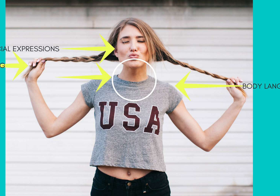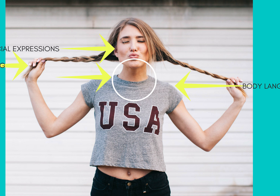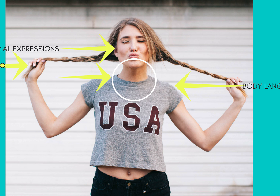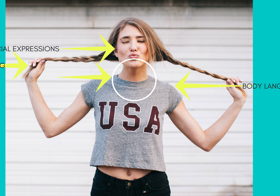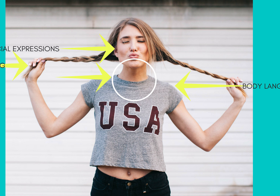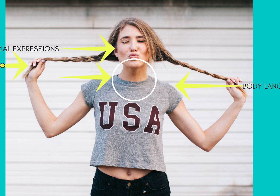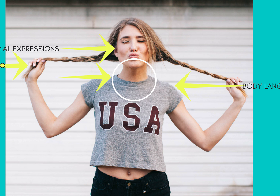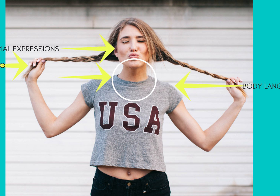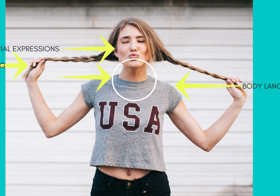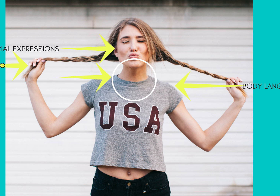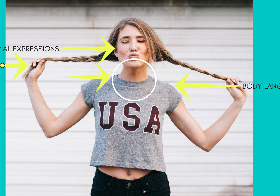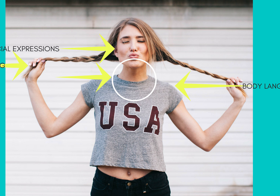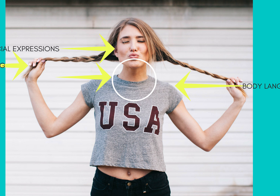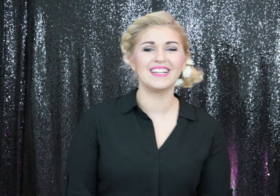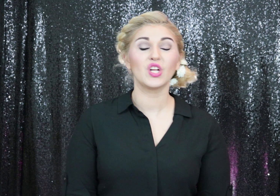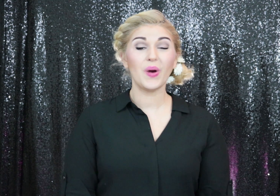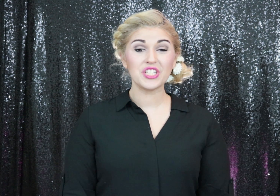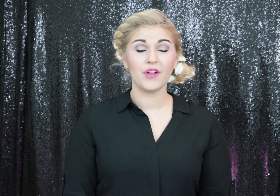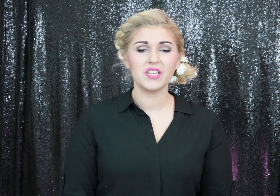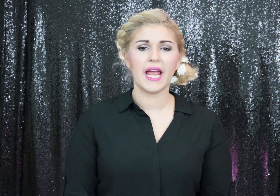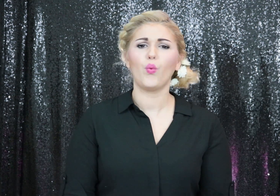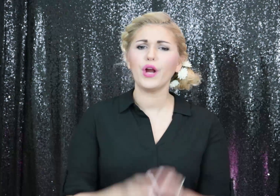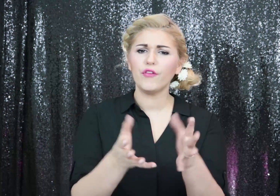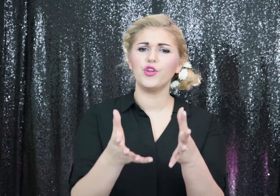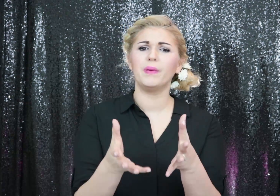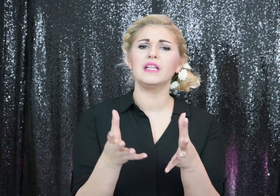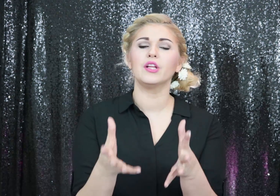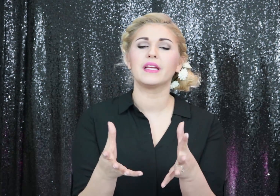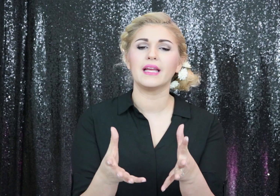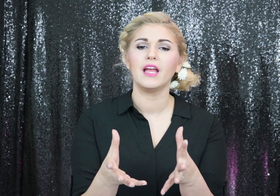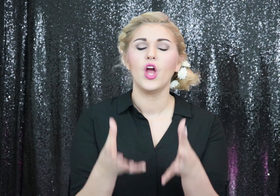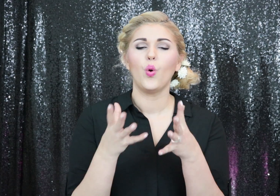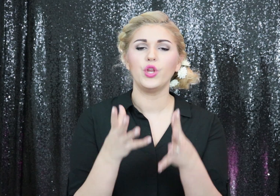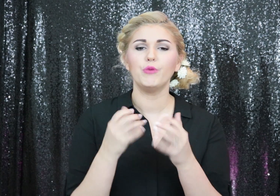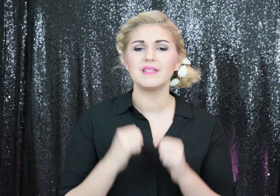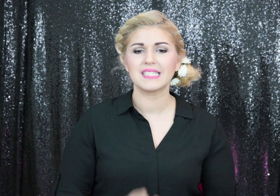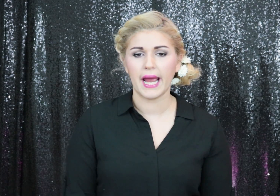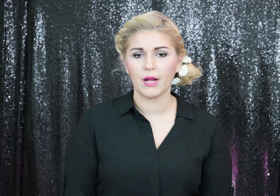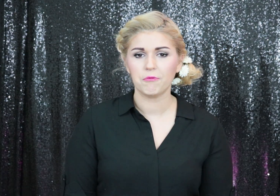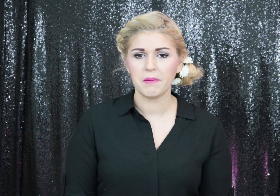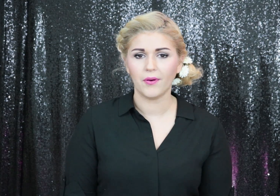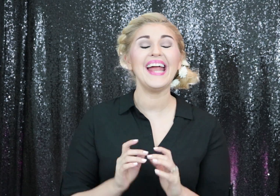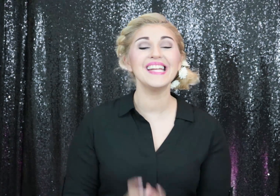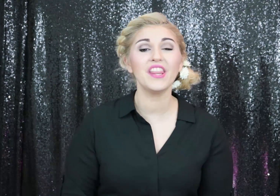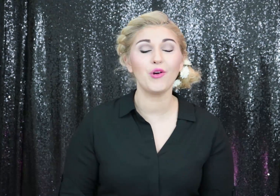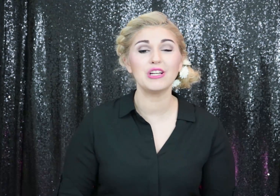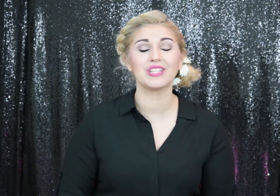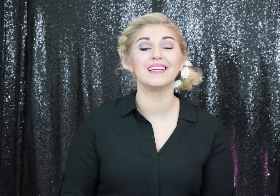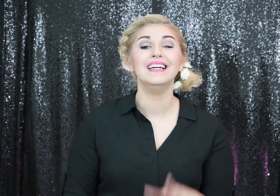but you're taking it all in a question of the day. Where have you been looking when you've been signing with people? And another question,